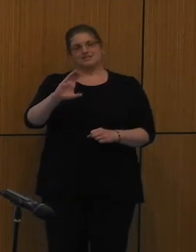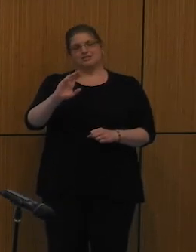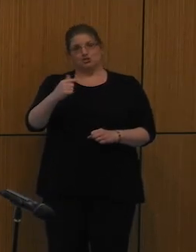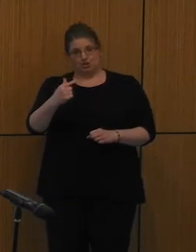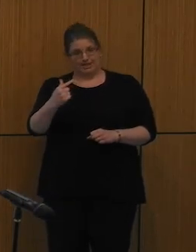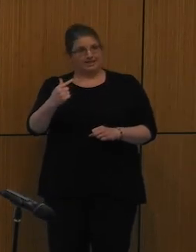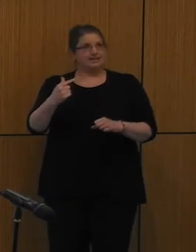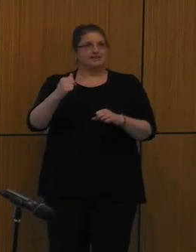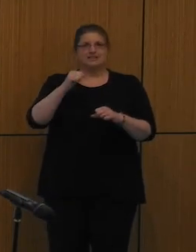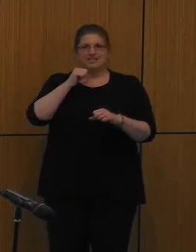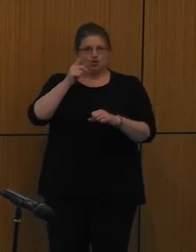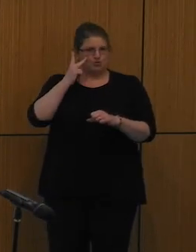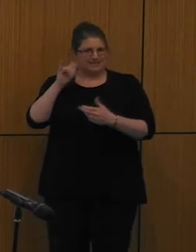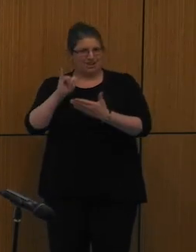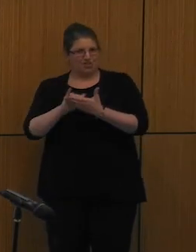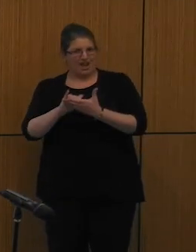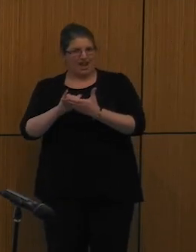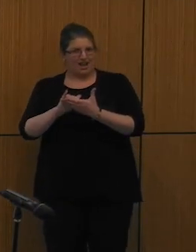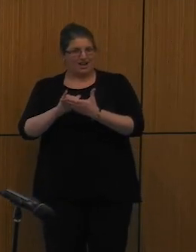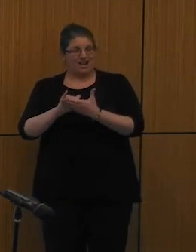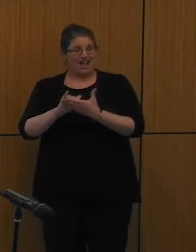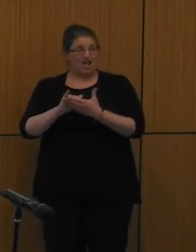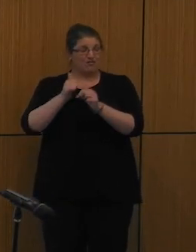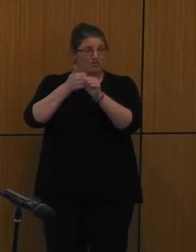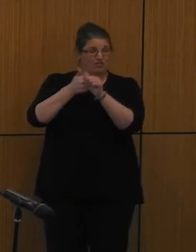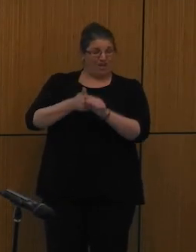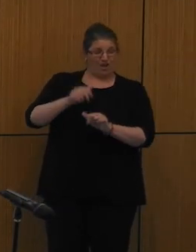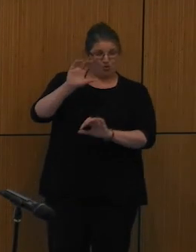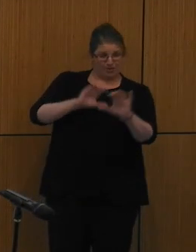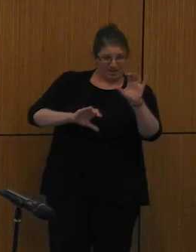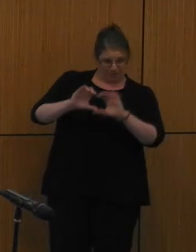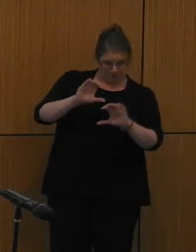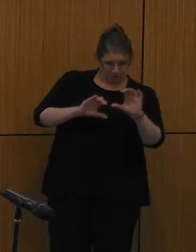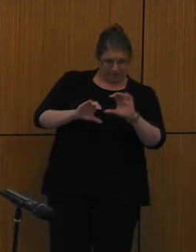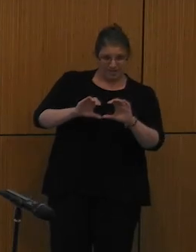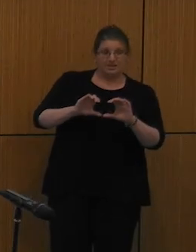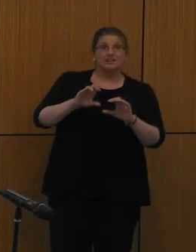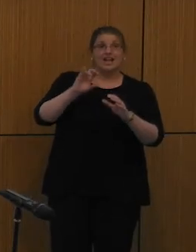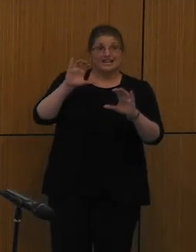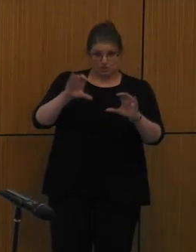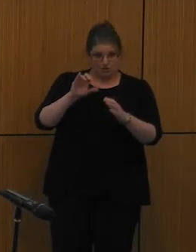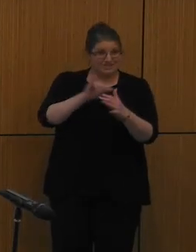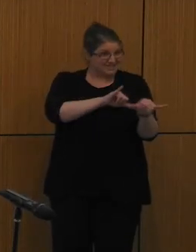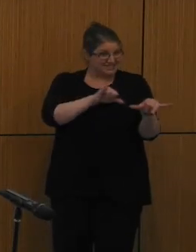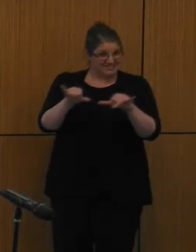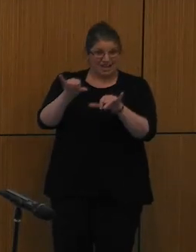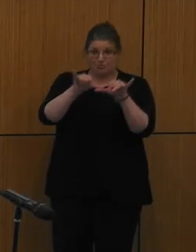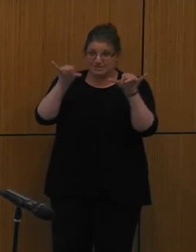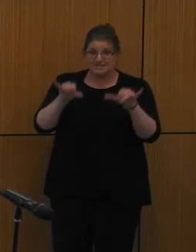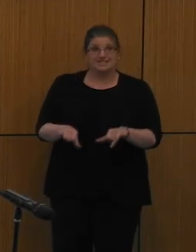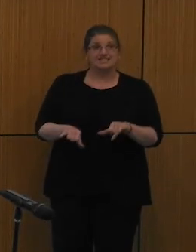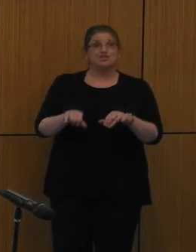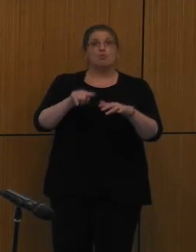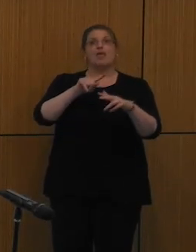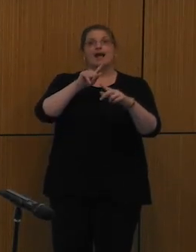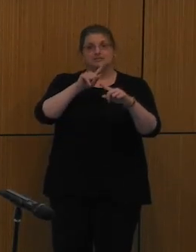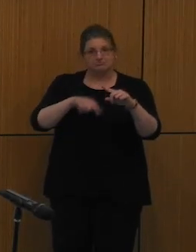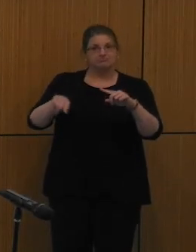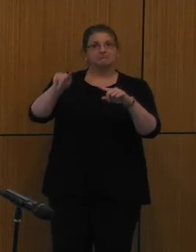When you look at the chemistry that's occurring, it really is an oscillating system. Another example would be